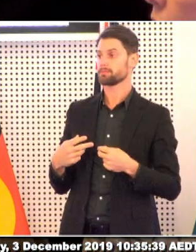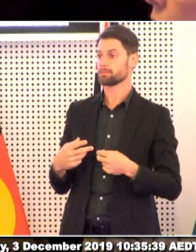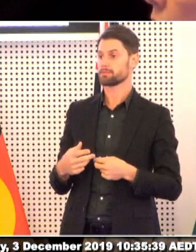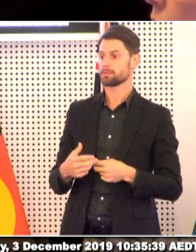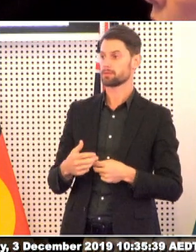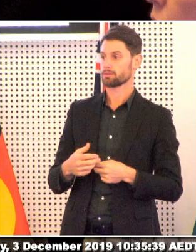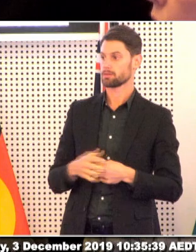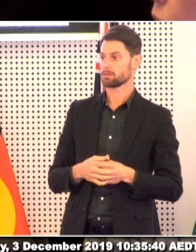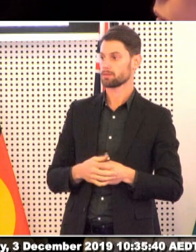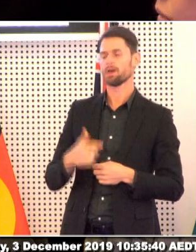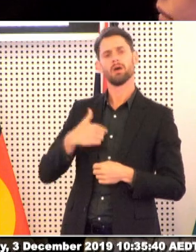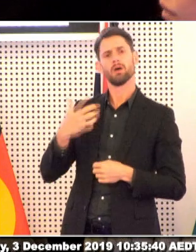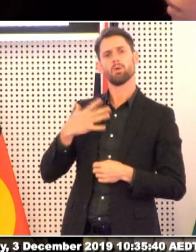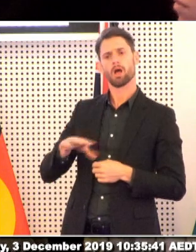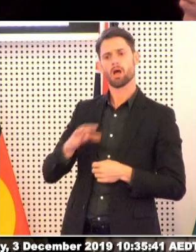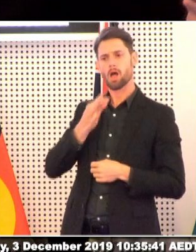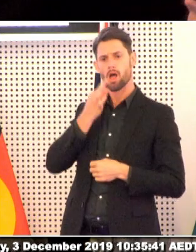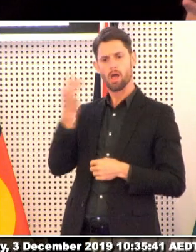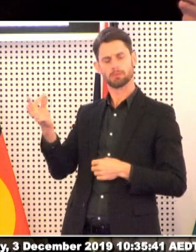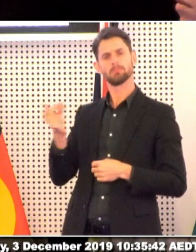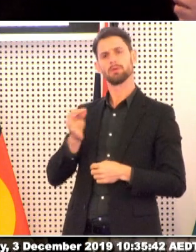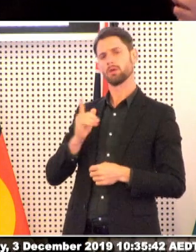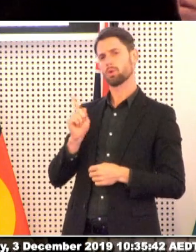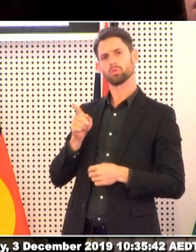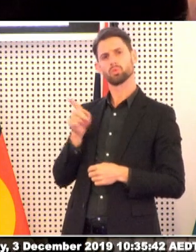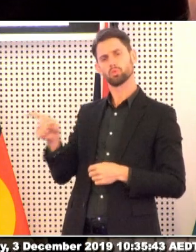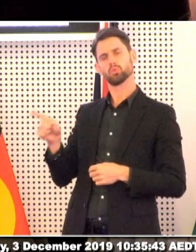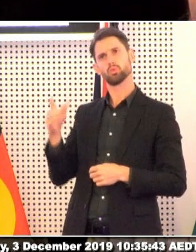in this area is what would you like to see come out of the Royal Commission in